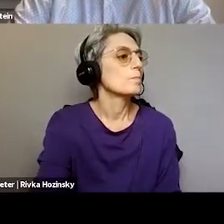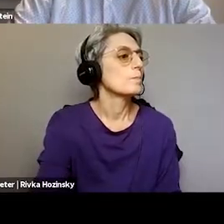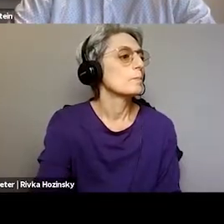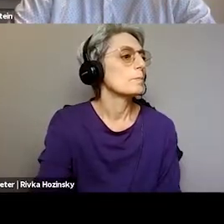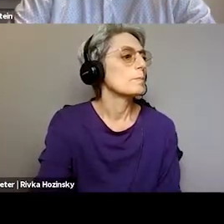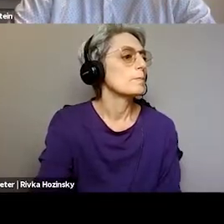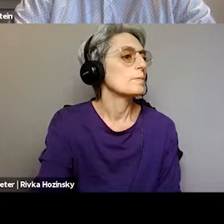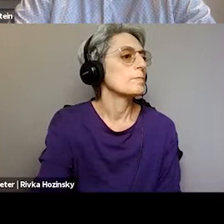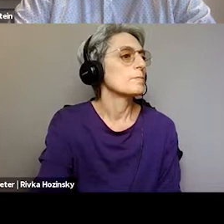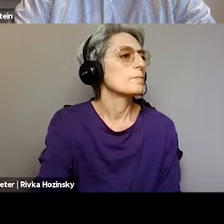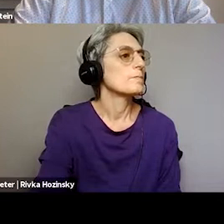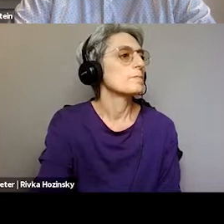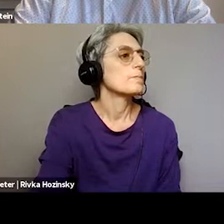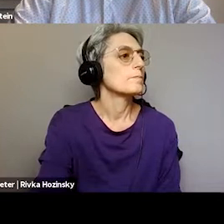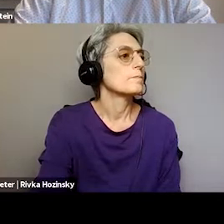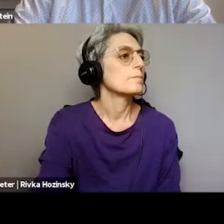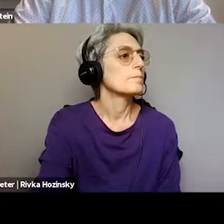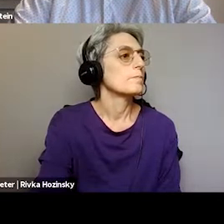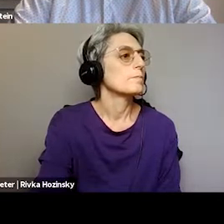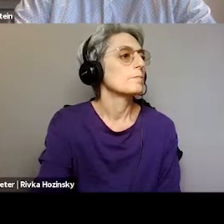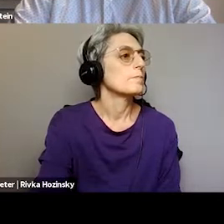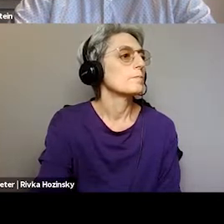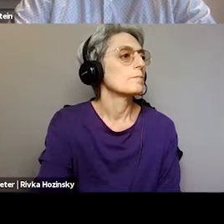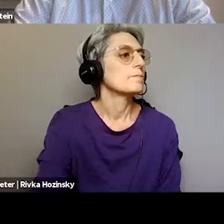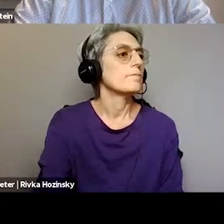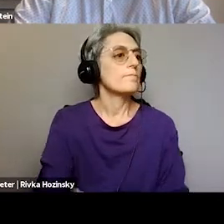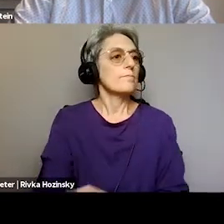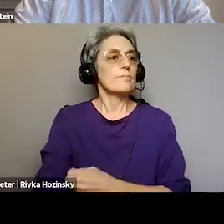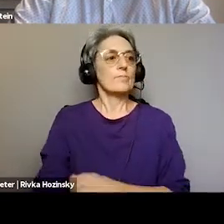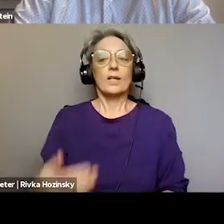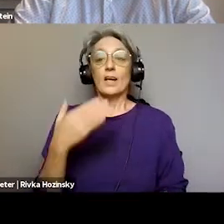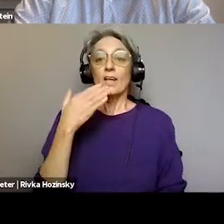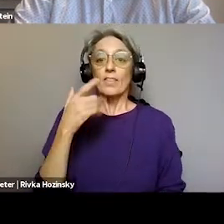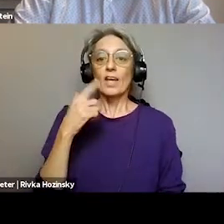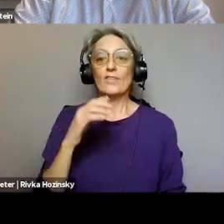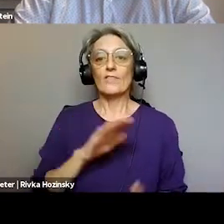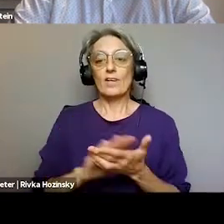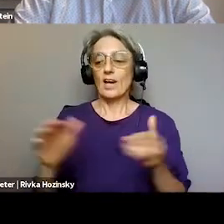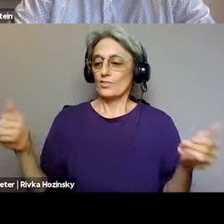Dr. Reichard for the kind introduction and good afternoon to everyone and welcome. As Dr. Reichard